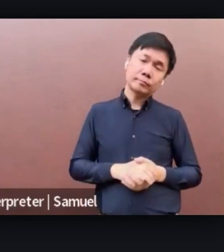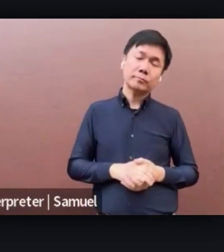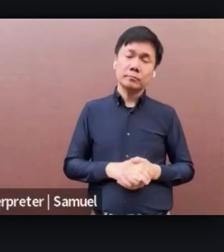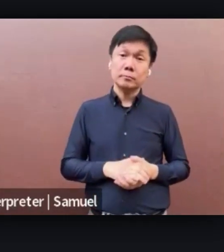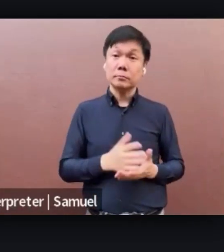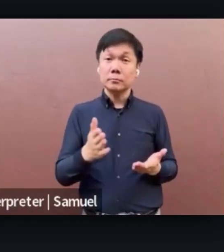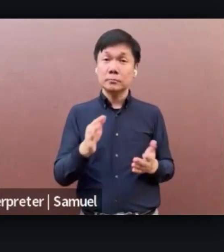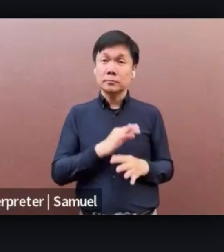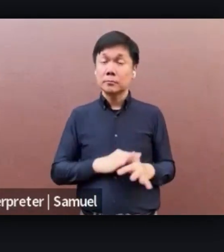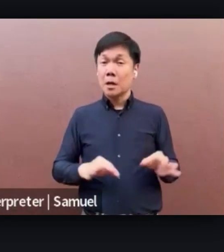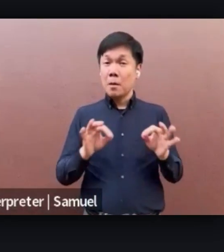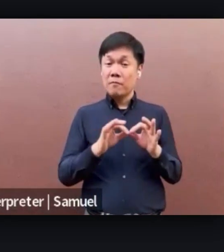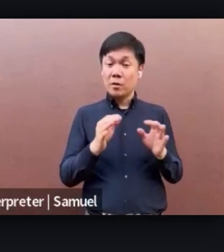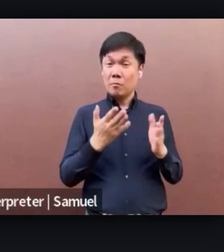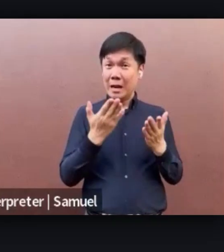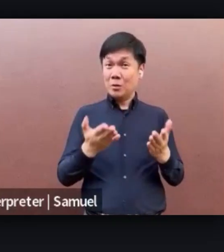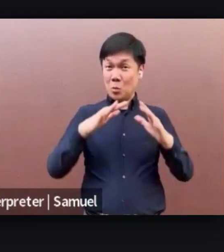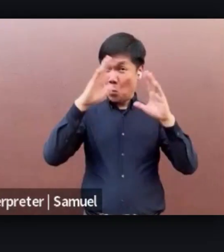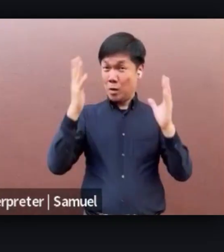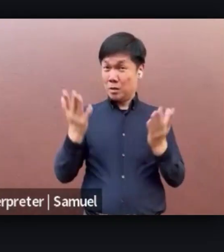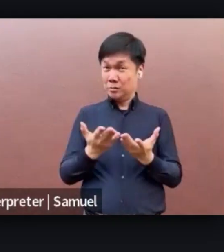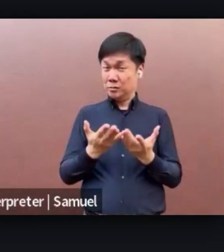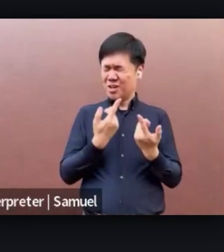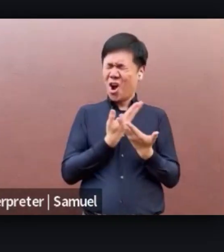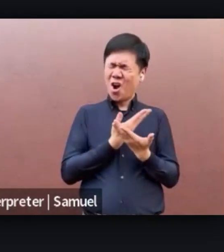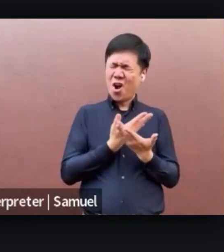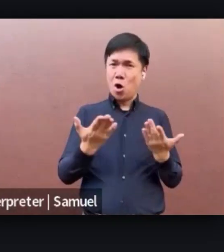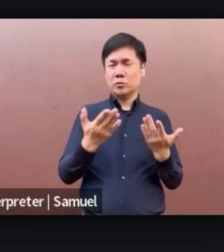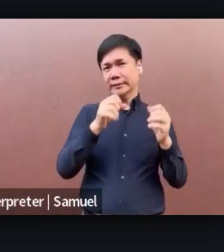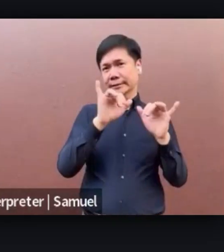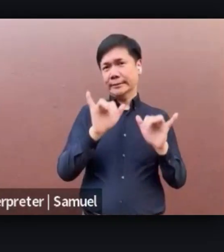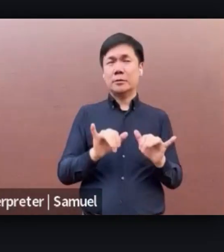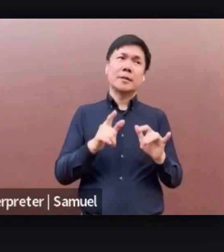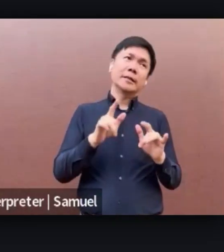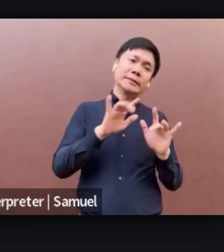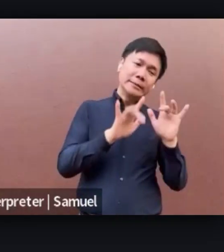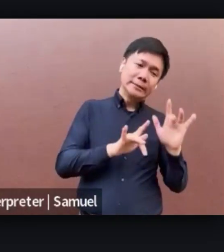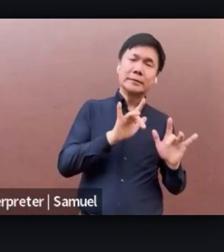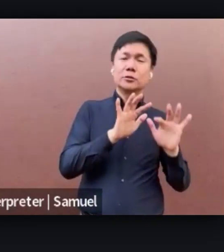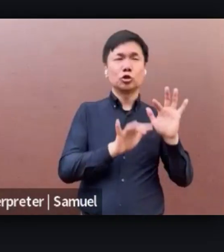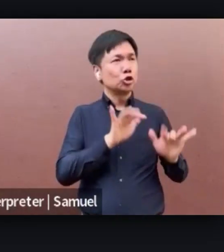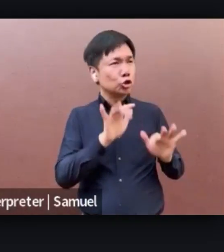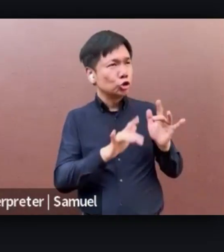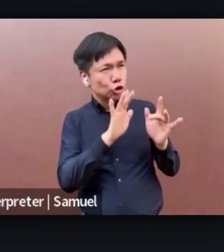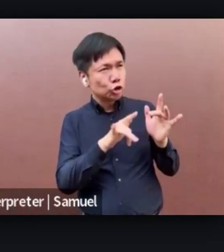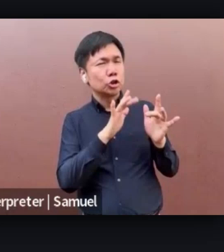And this requires that every person should have that is being built, be physical or digital.